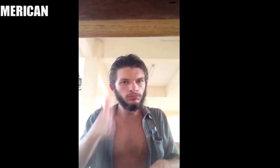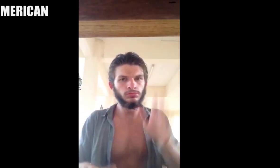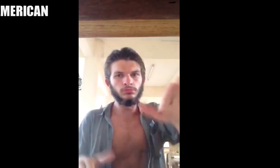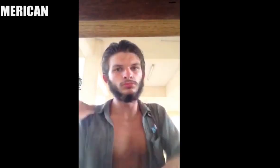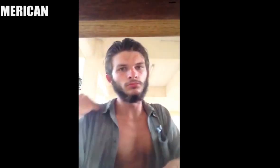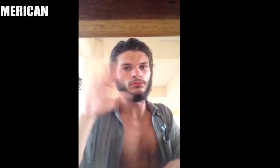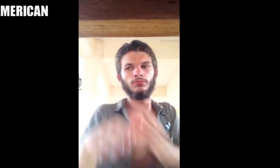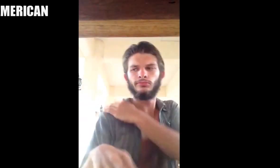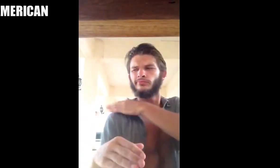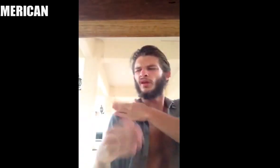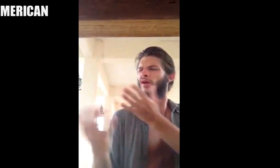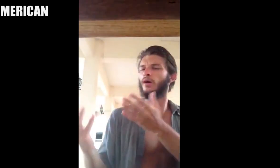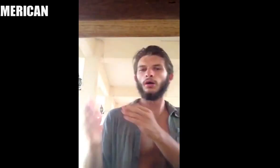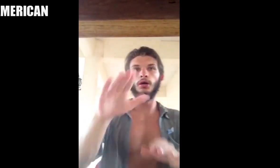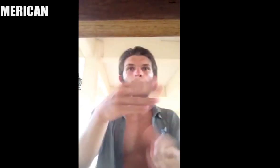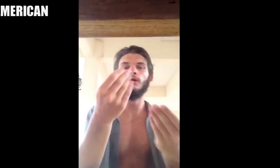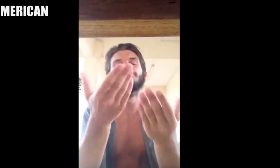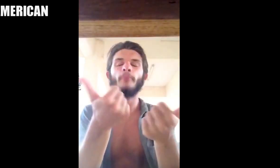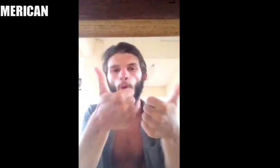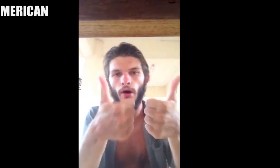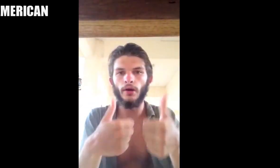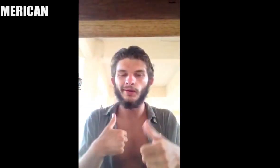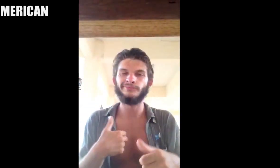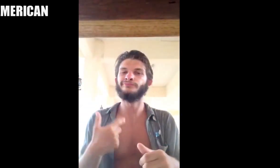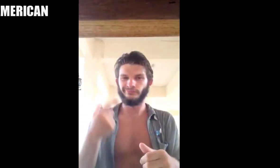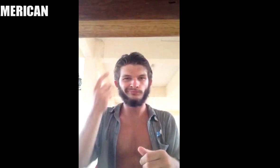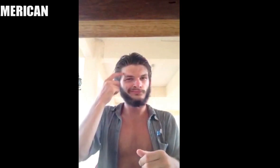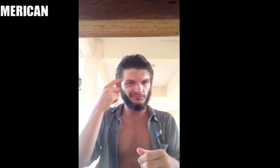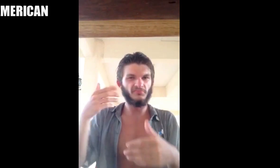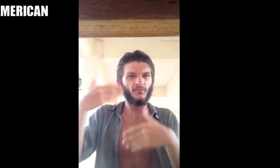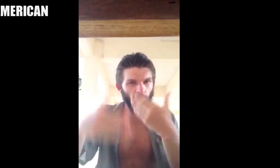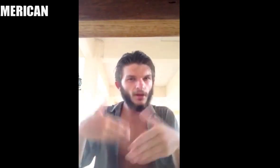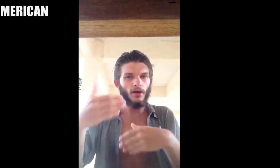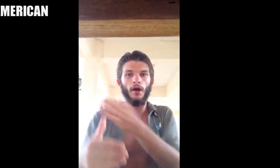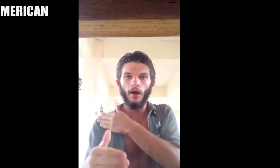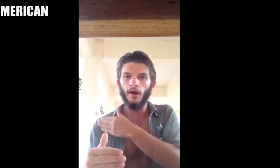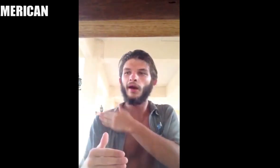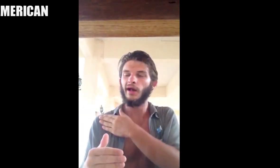They'll probably go after you and agree to what you offered or make a deal.